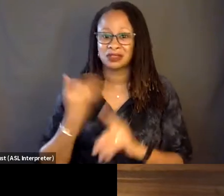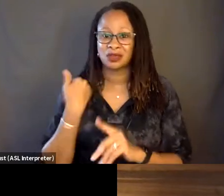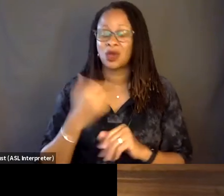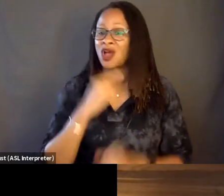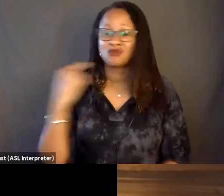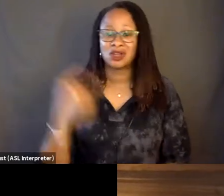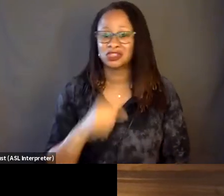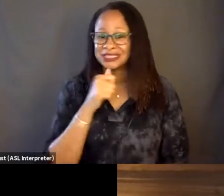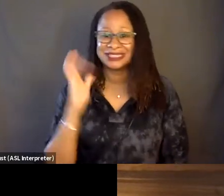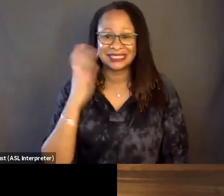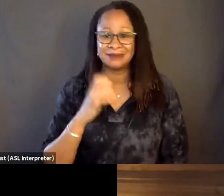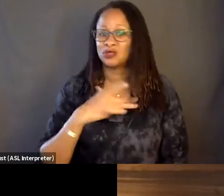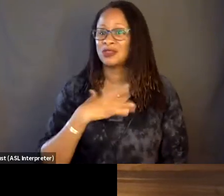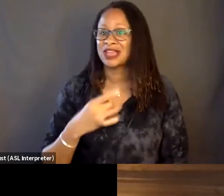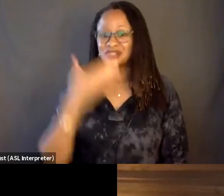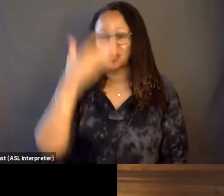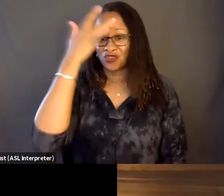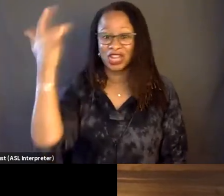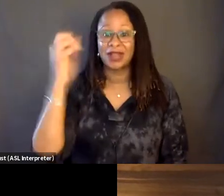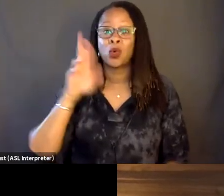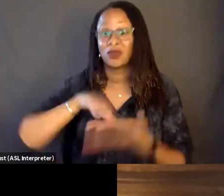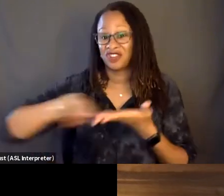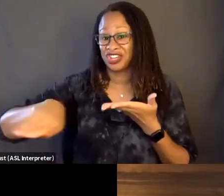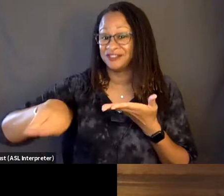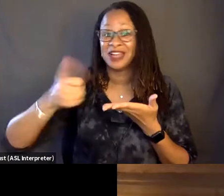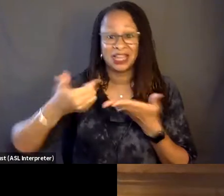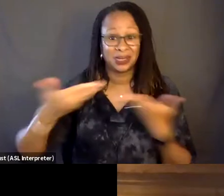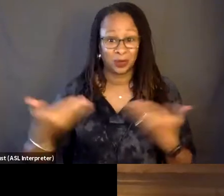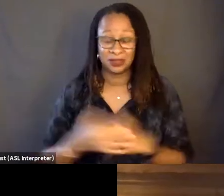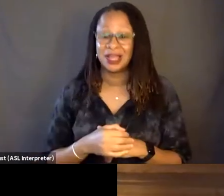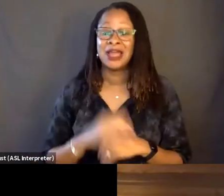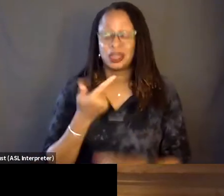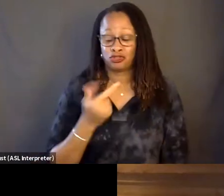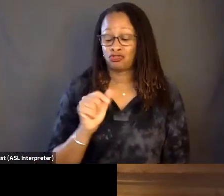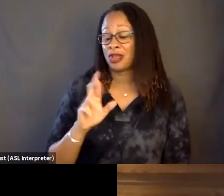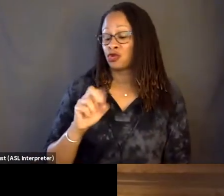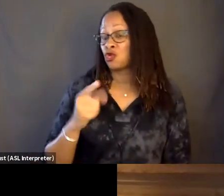to like to forget or forgive. And Grigory certainly has made that sacrifice,